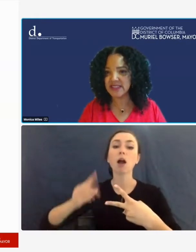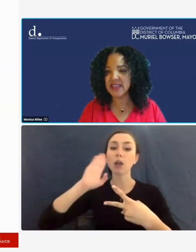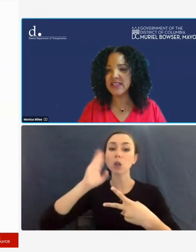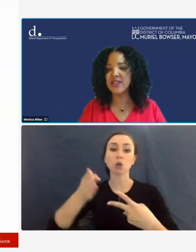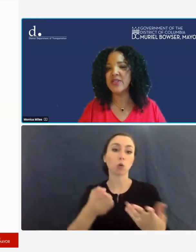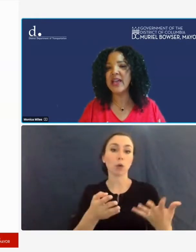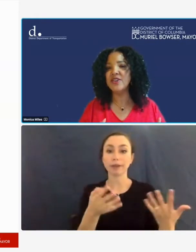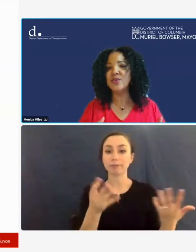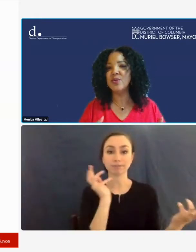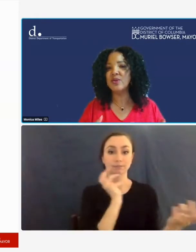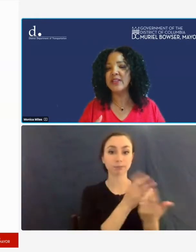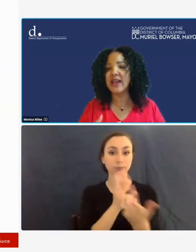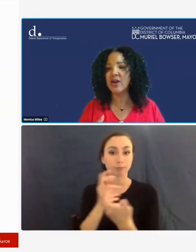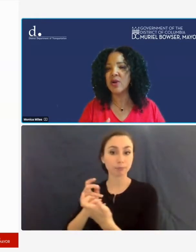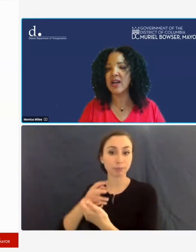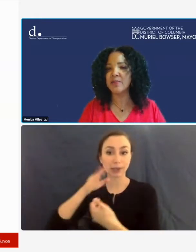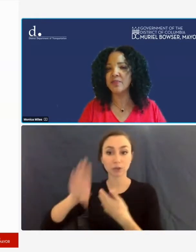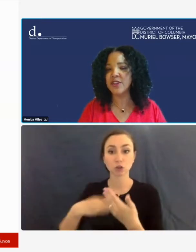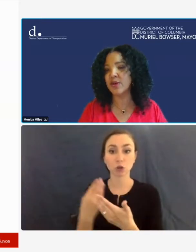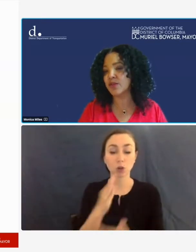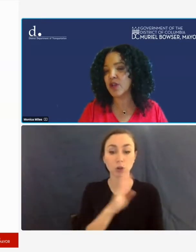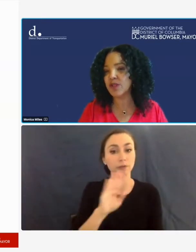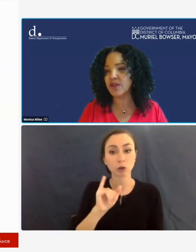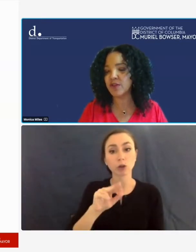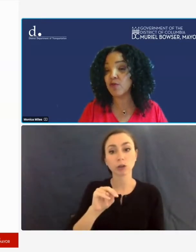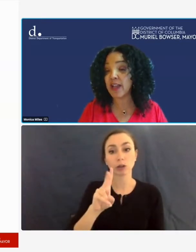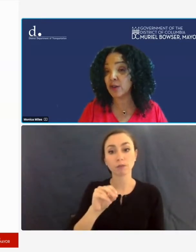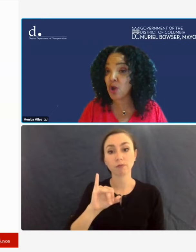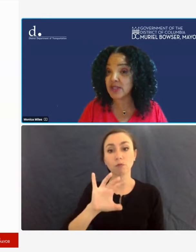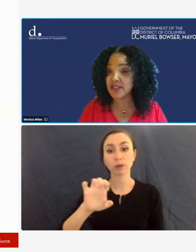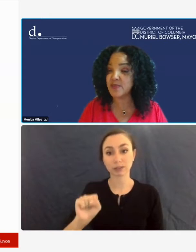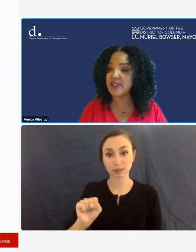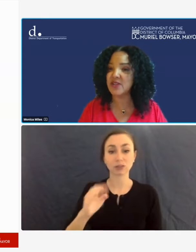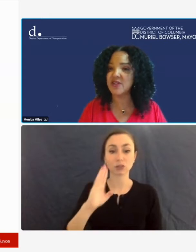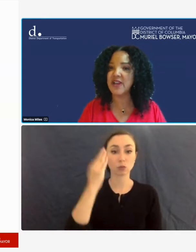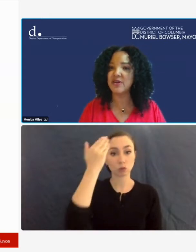so that you will now um you know know what the final cost is based on the final rate